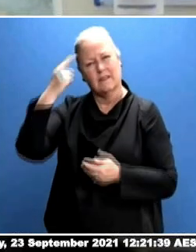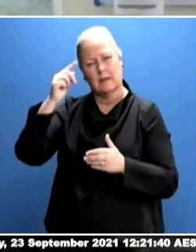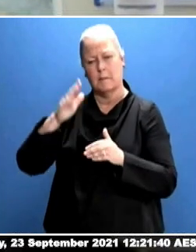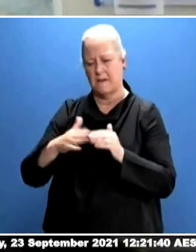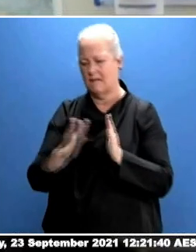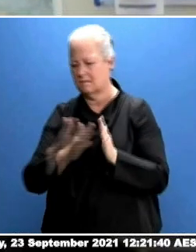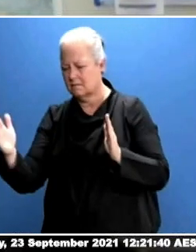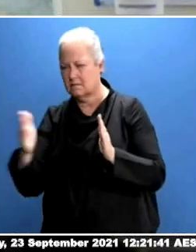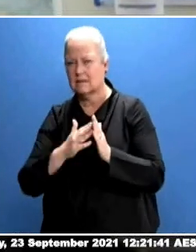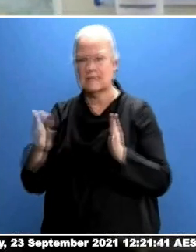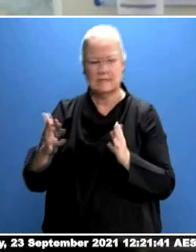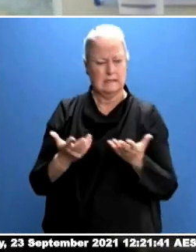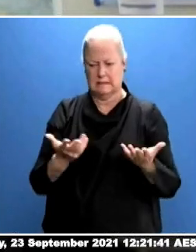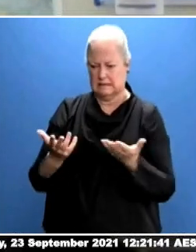time to think about, what are we going to do with this kid?